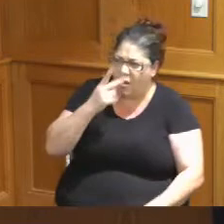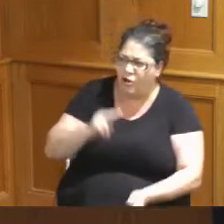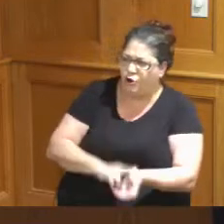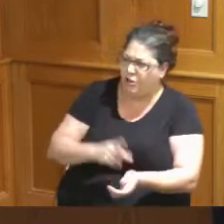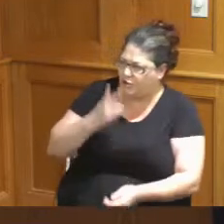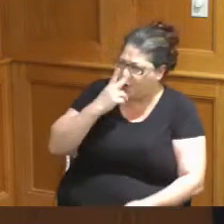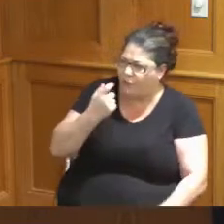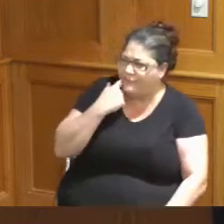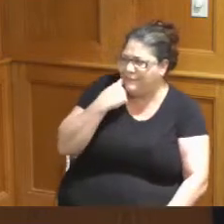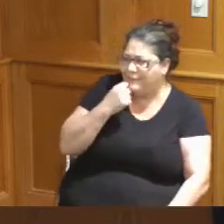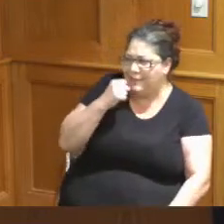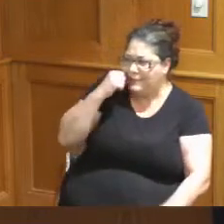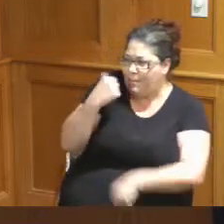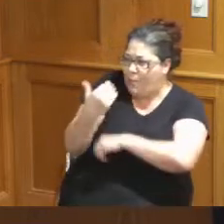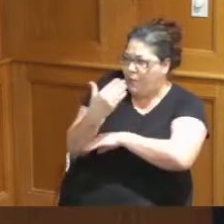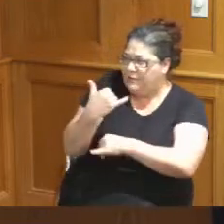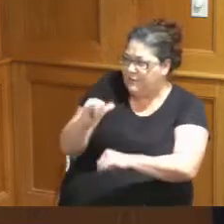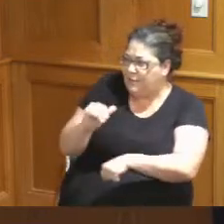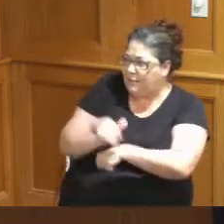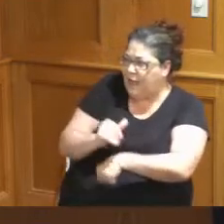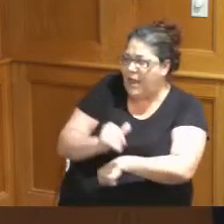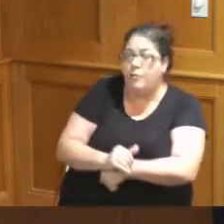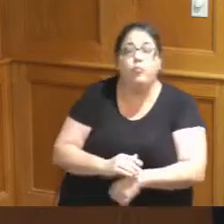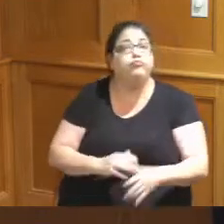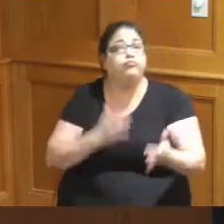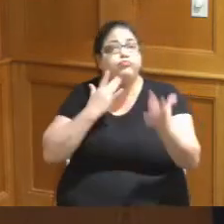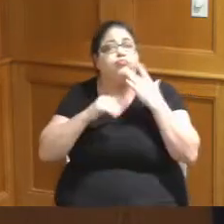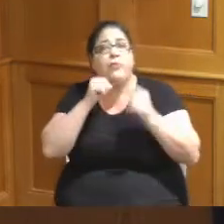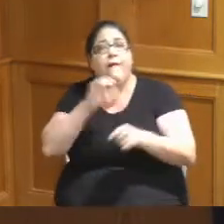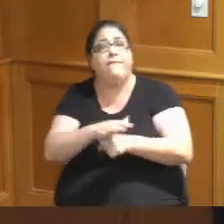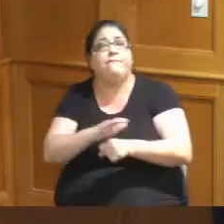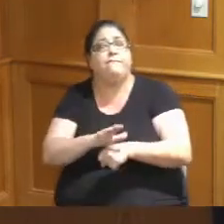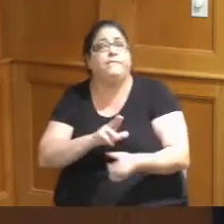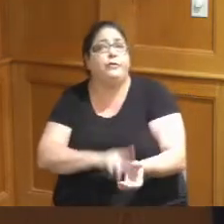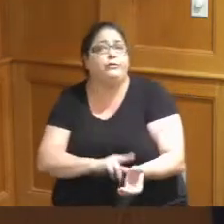the morning and you still here at night and they said we got a shortage and I got a chance to talk